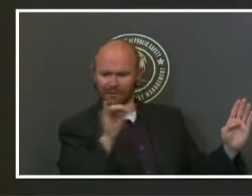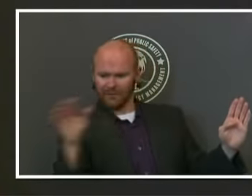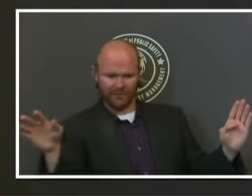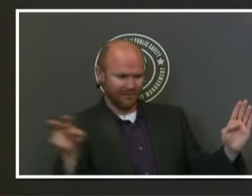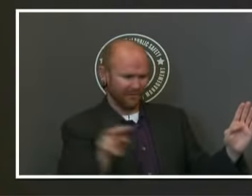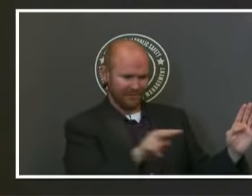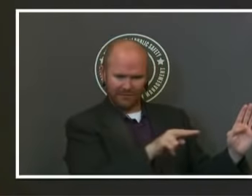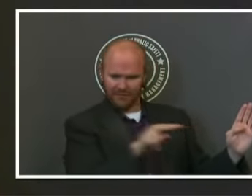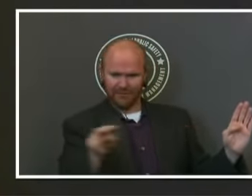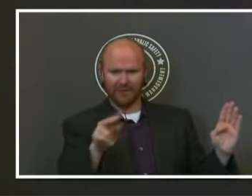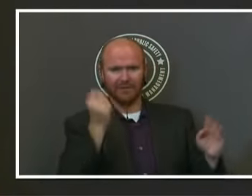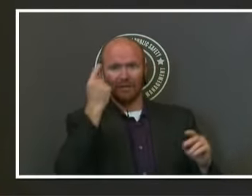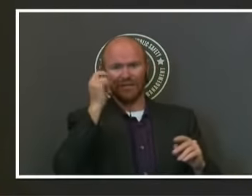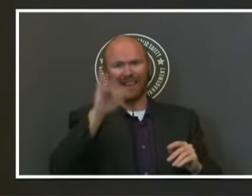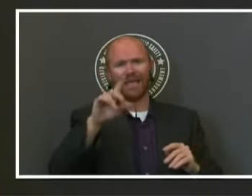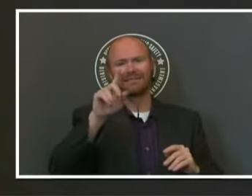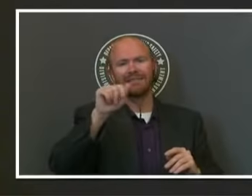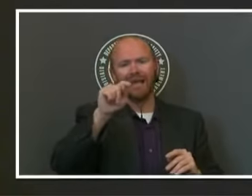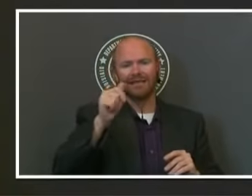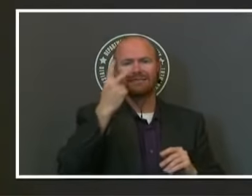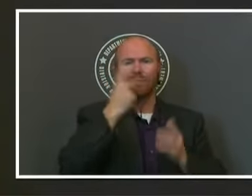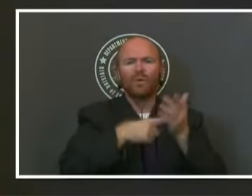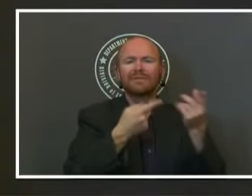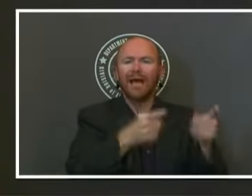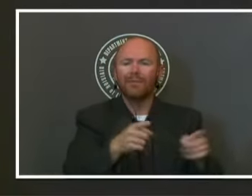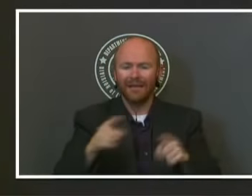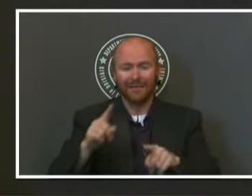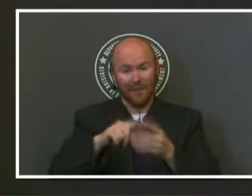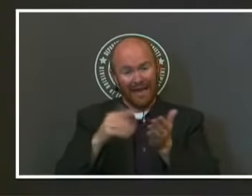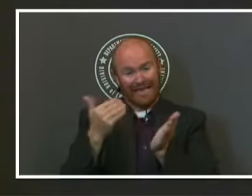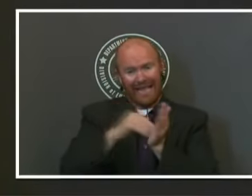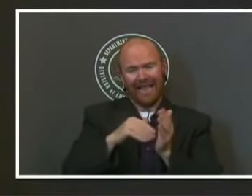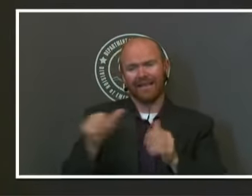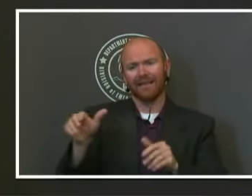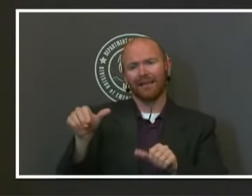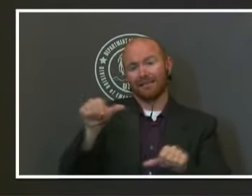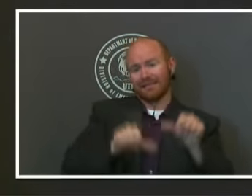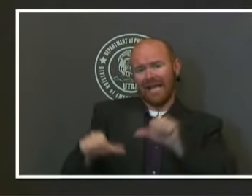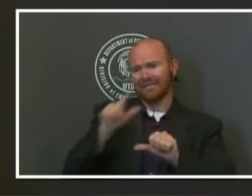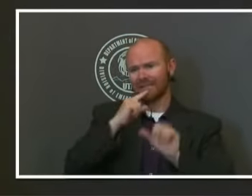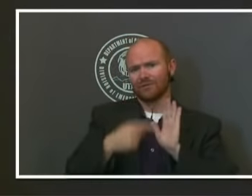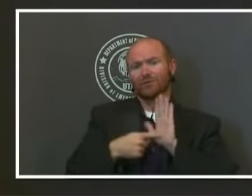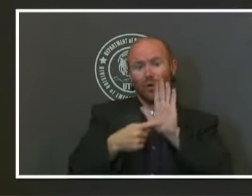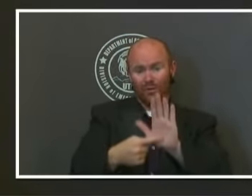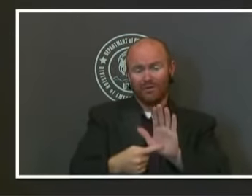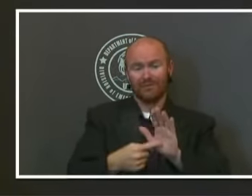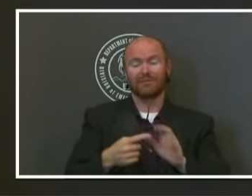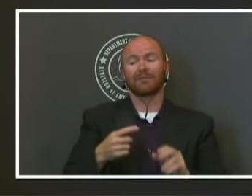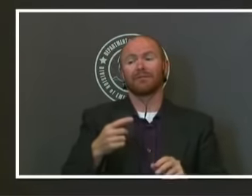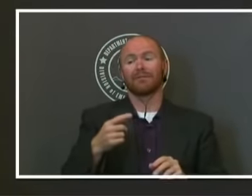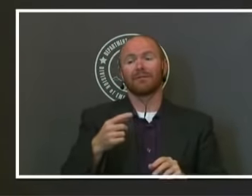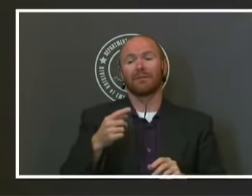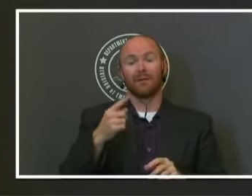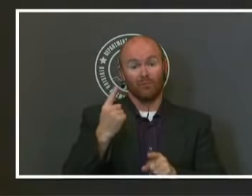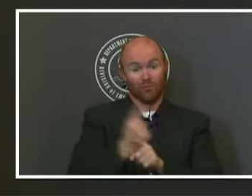more clearly what's taking place but scientists tell us